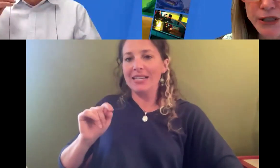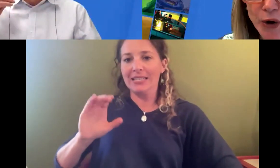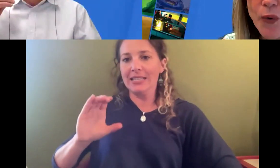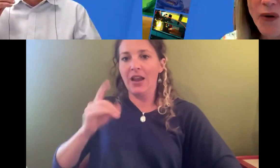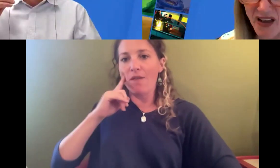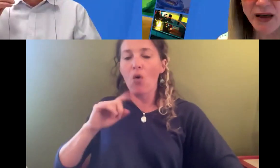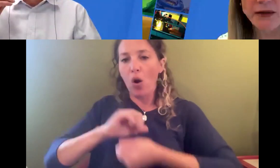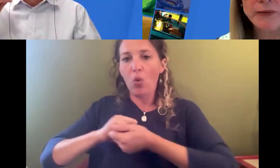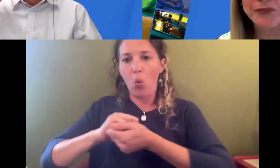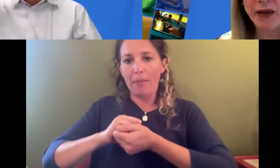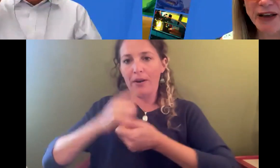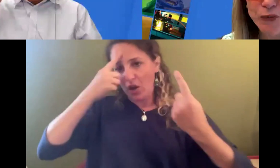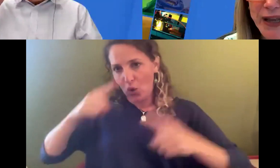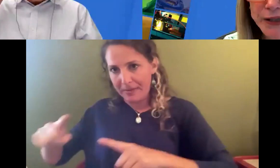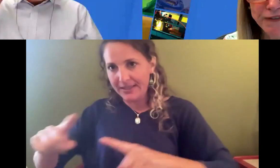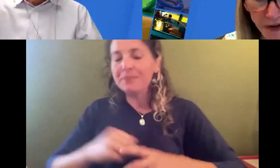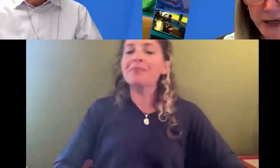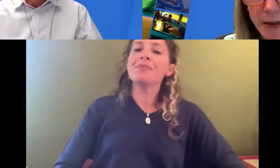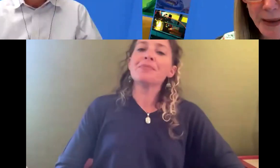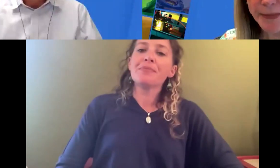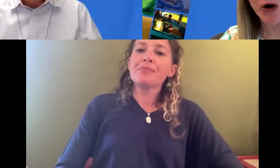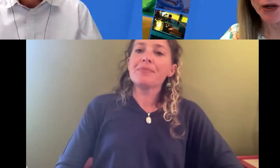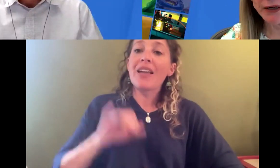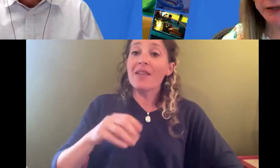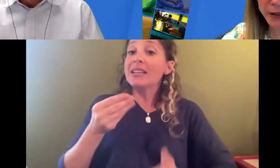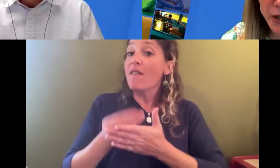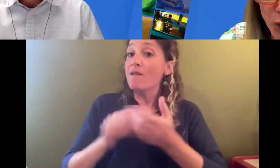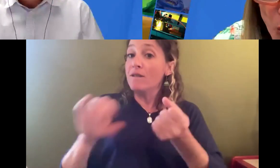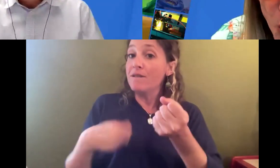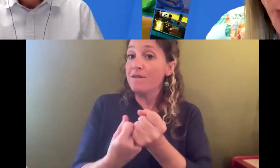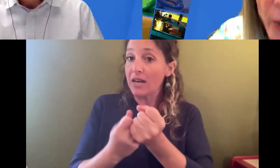Then if it's a funding amendment on an existing award,